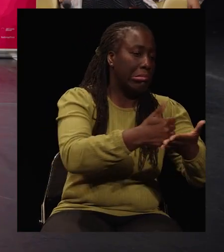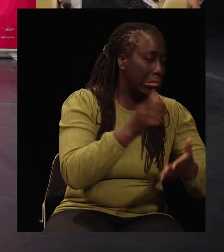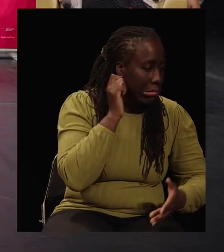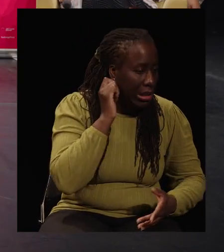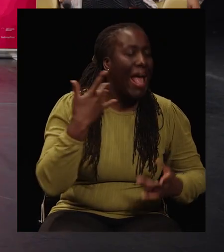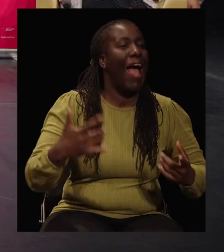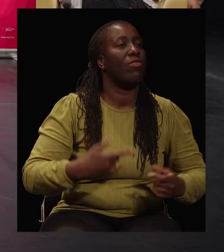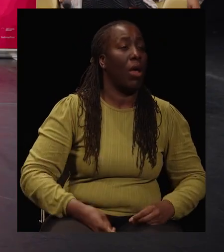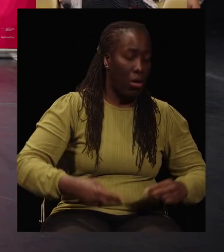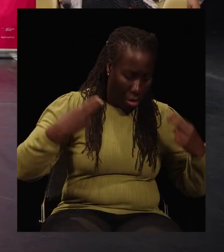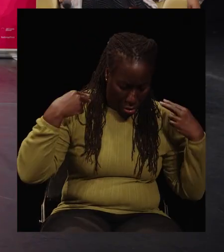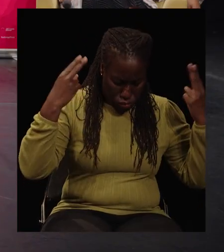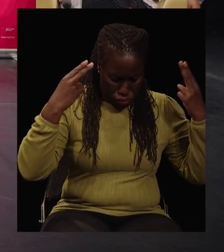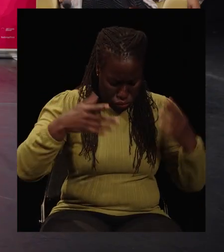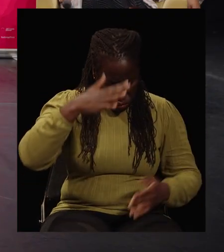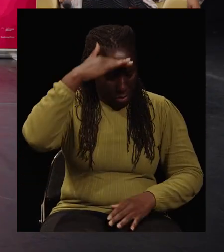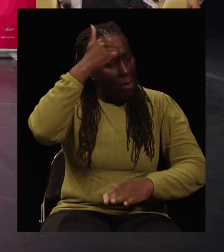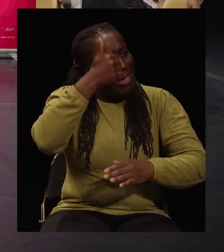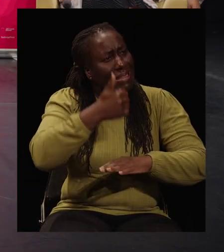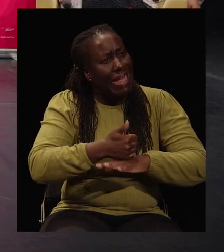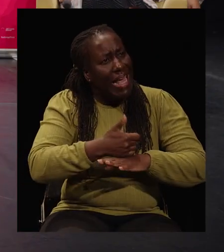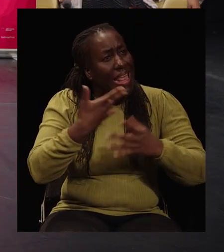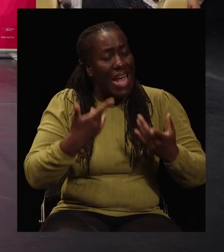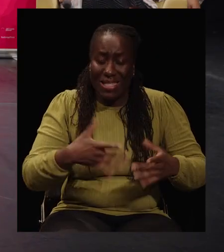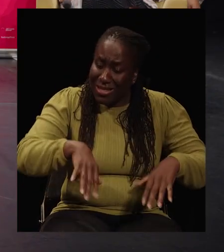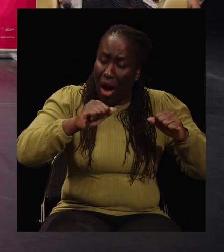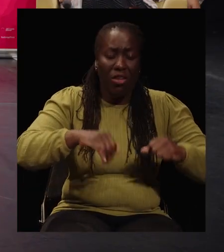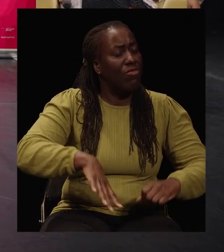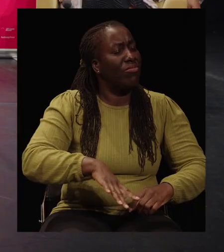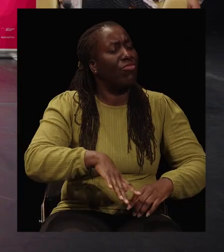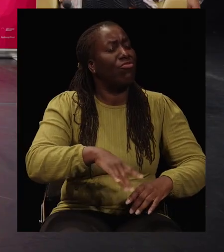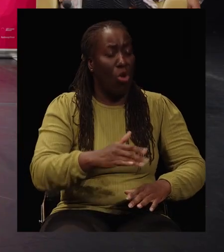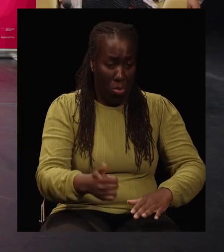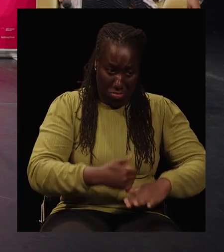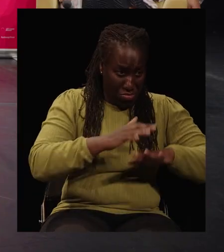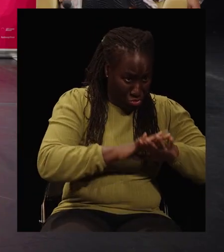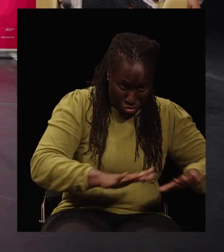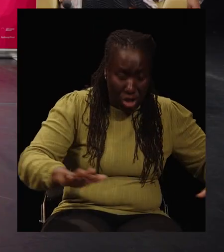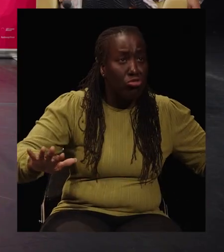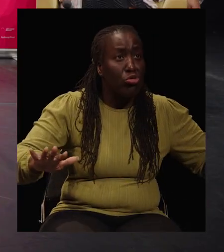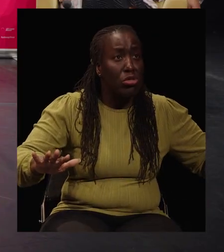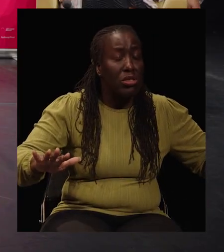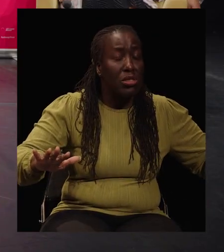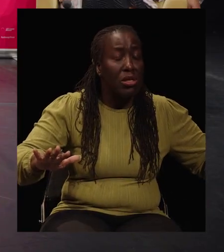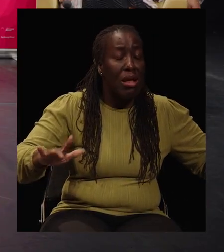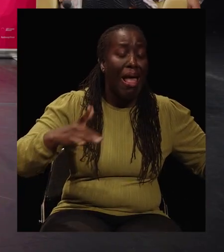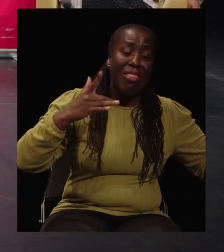who've come from grassroots, who for whatever reason, even hypothetically come into a bunch of money,